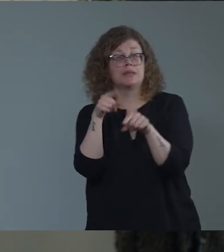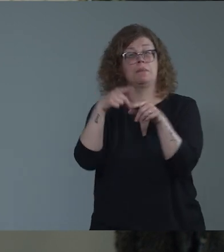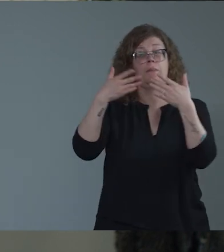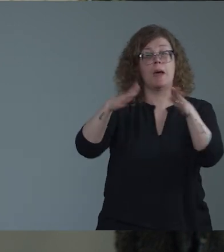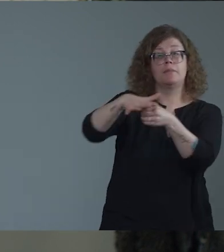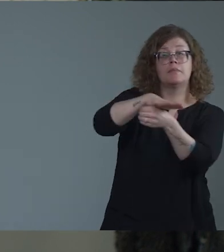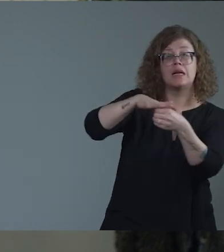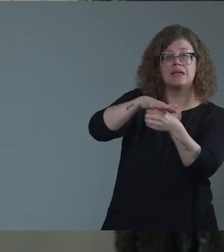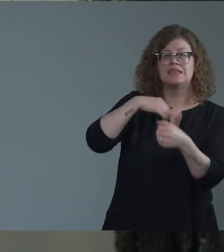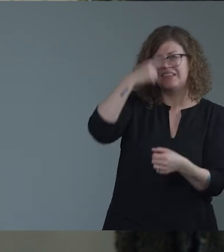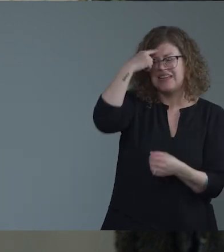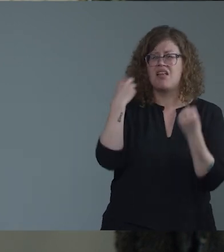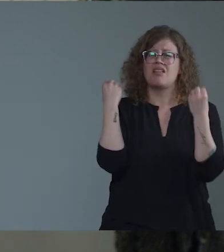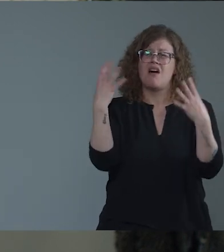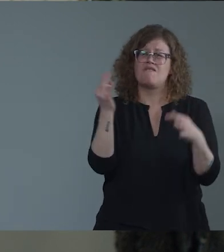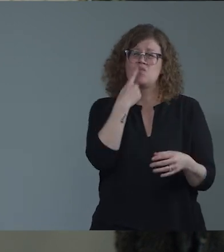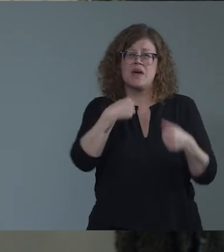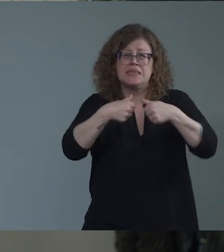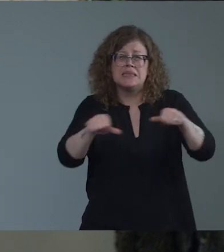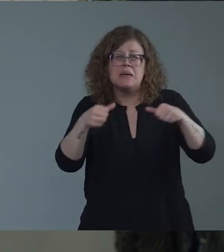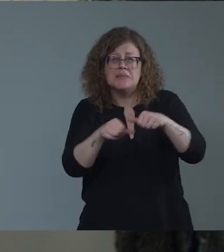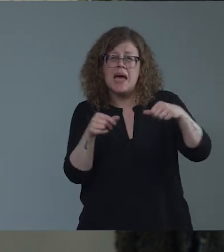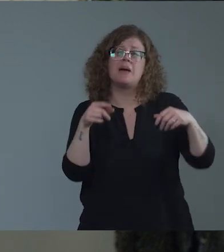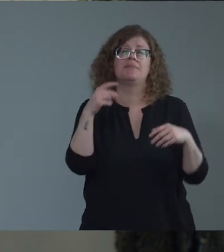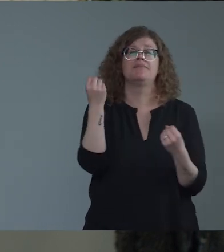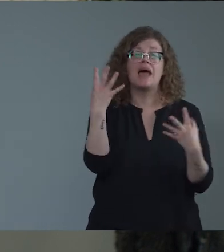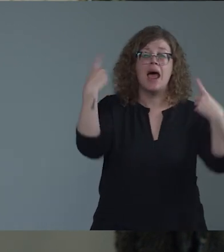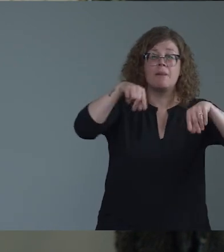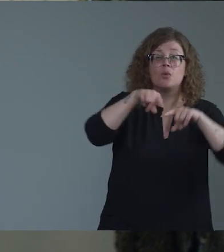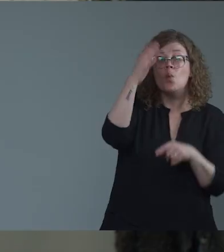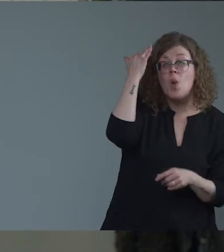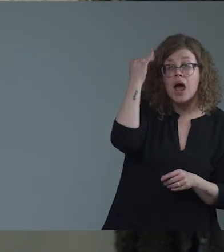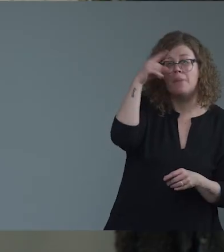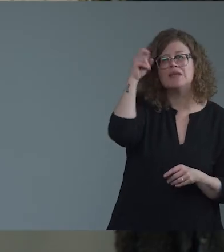Whether it's to discuss an issue or just to celebrate living